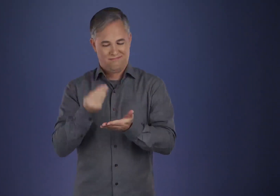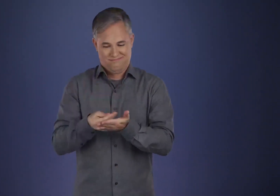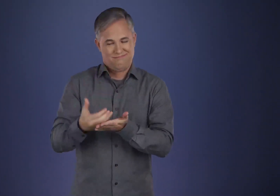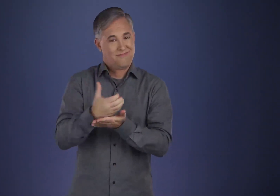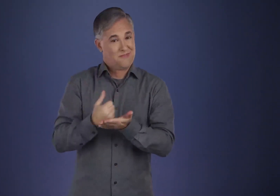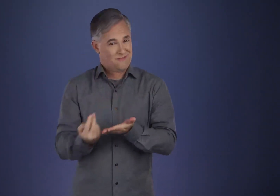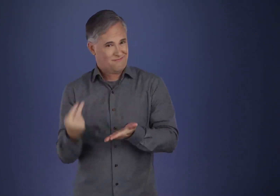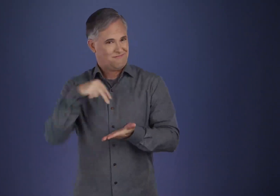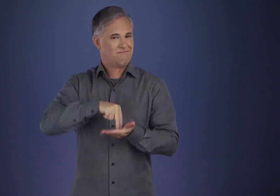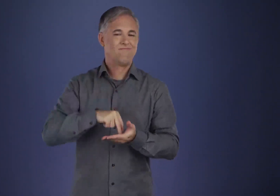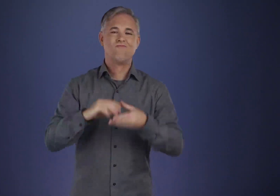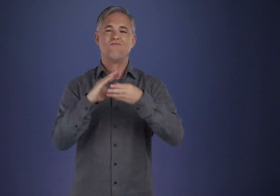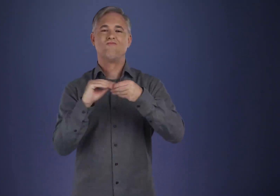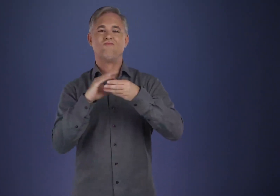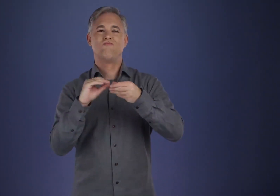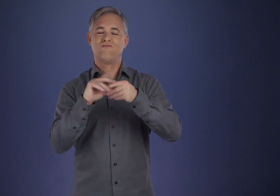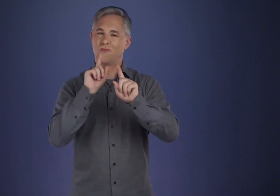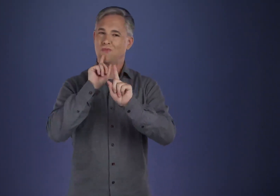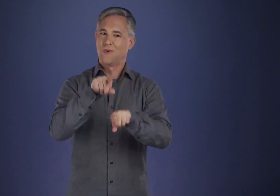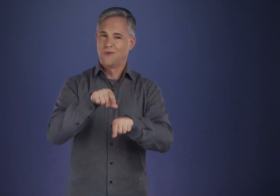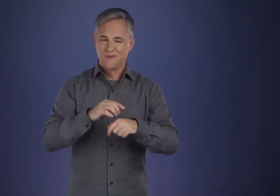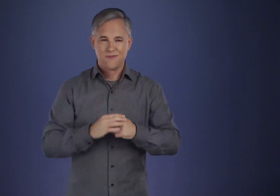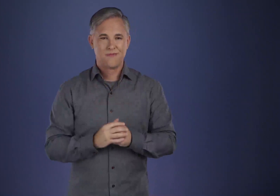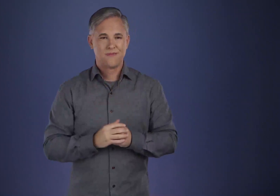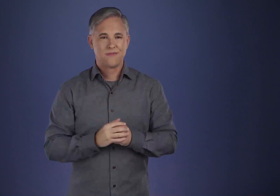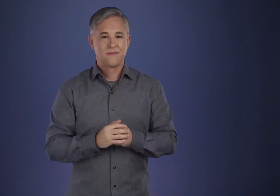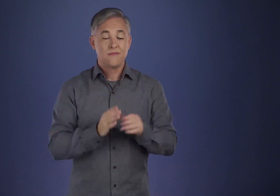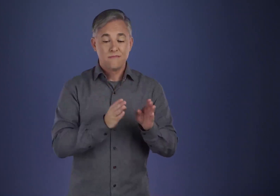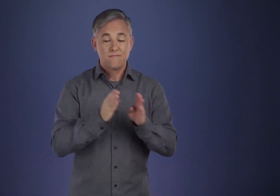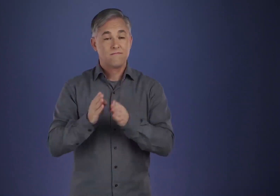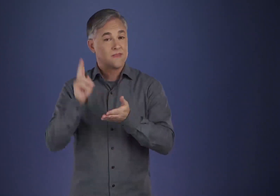The secretary sees that literature is on the table,